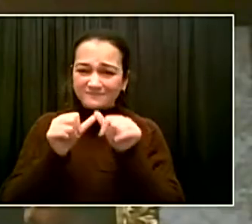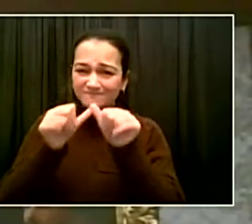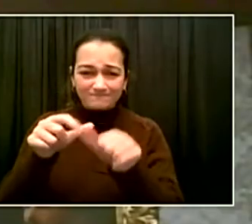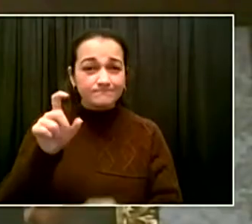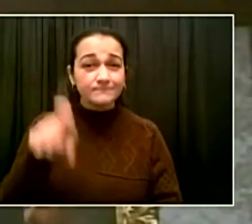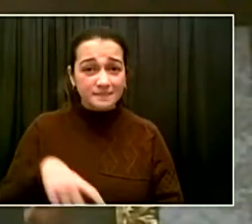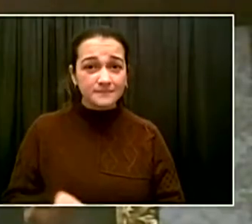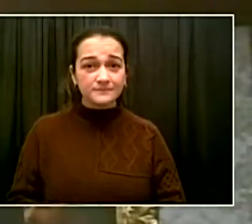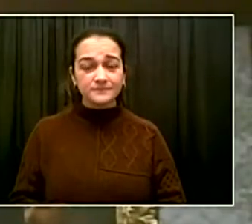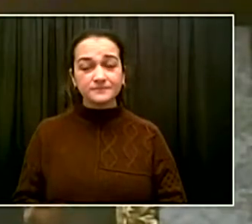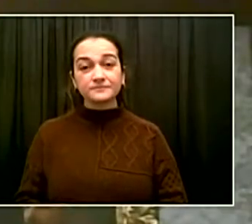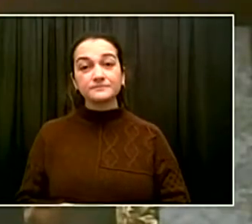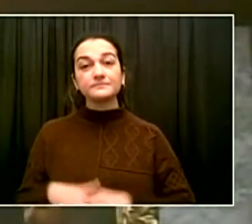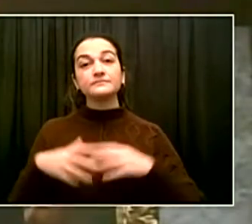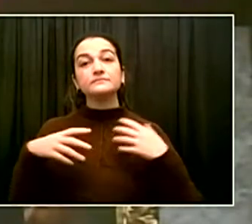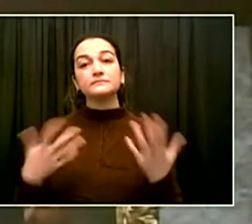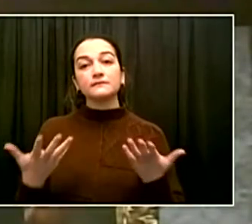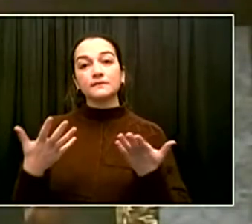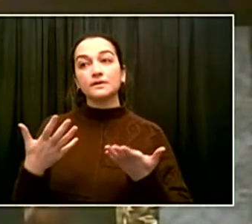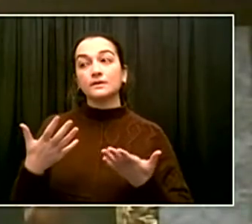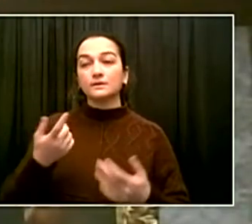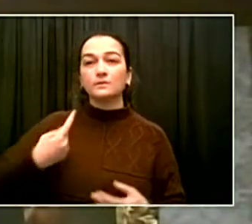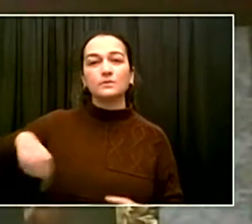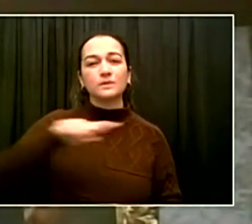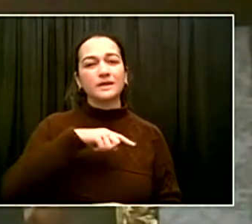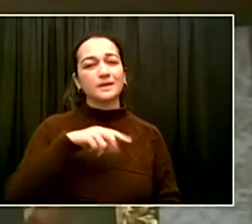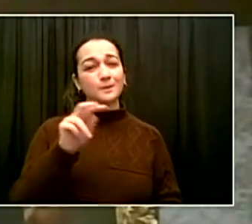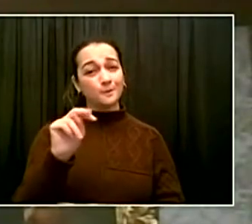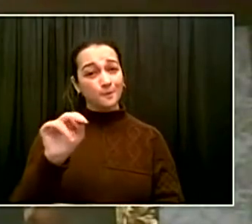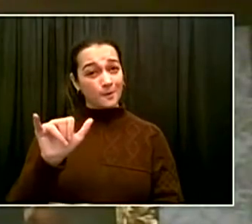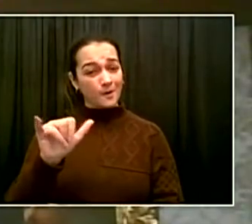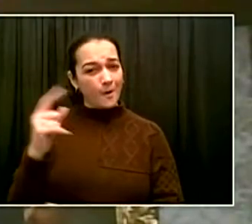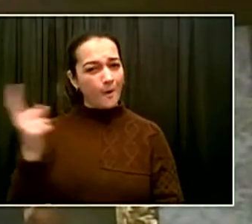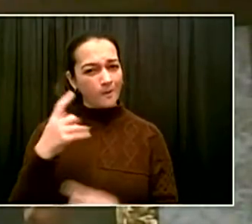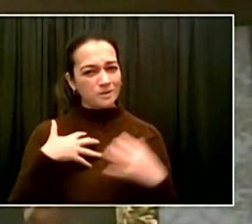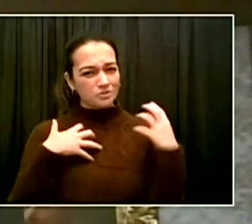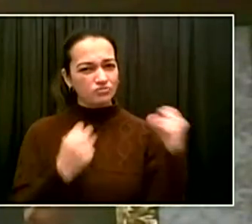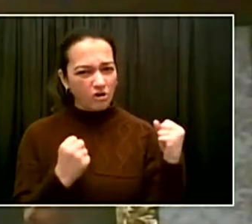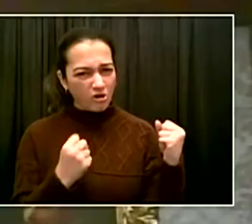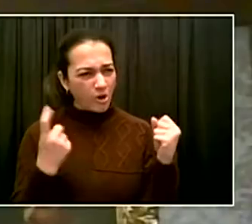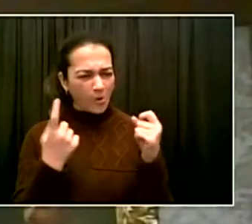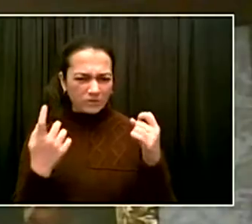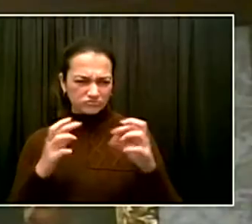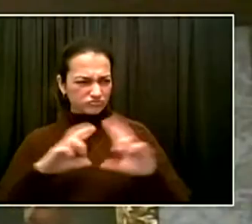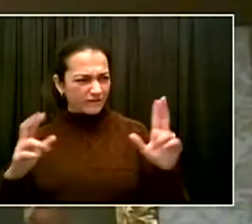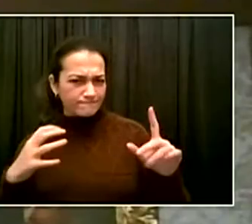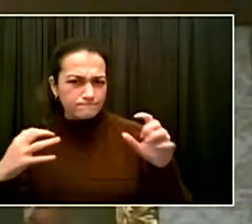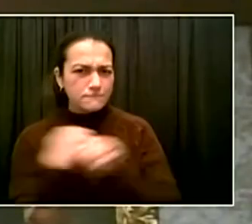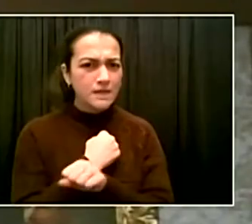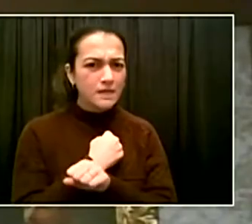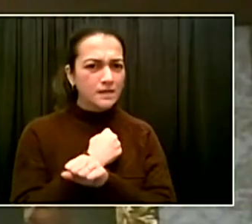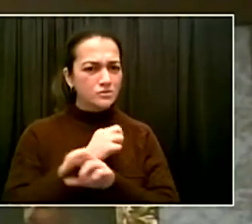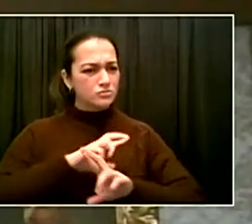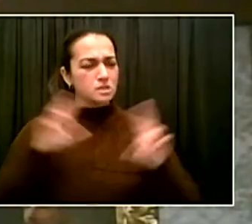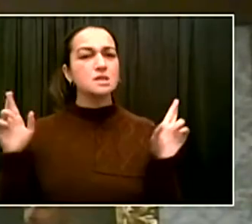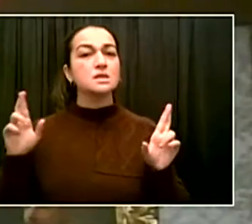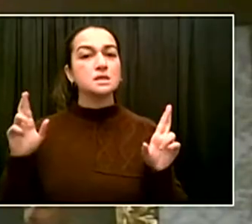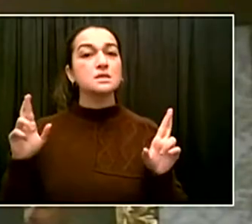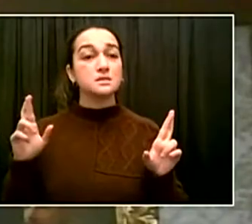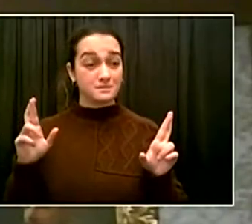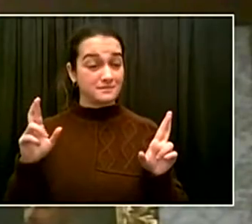ONCE AGAIN, AND FACE THIS